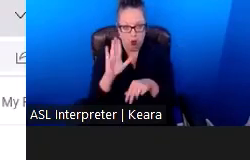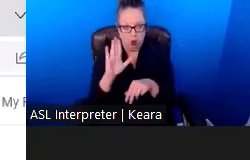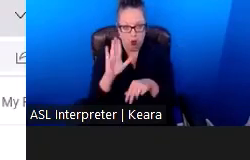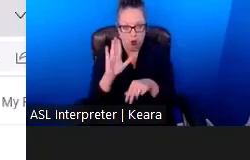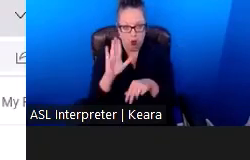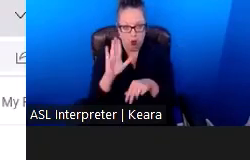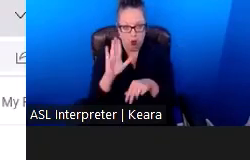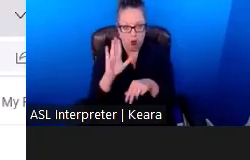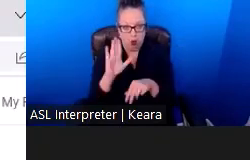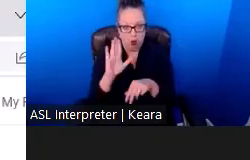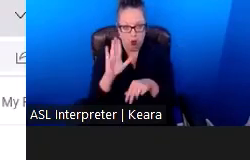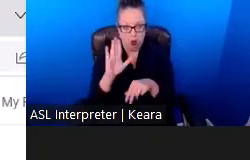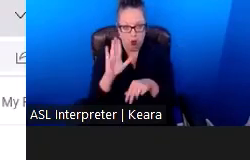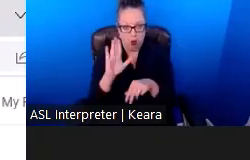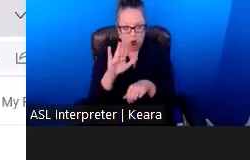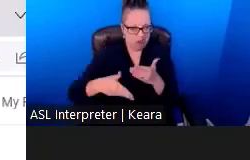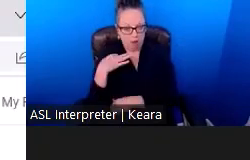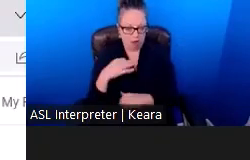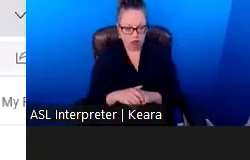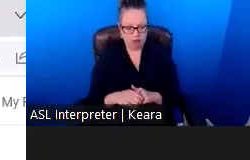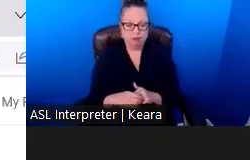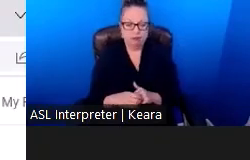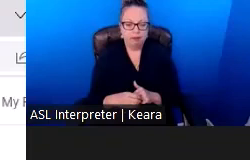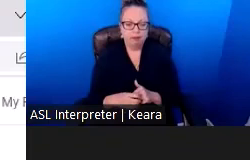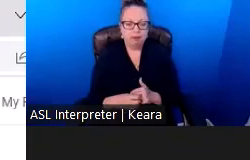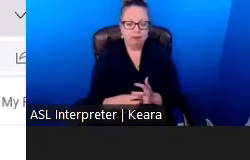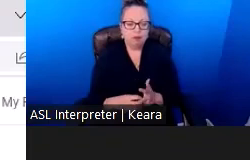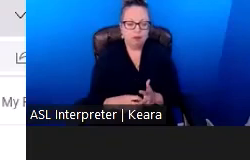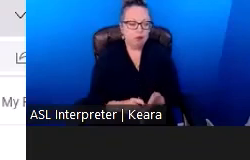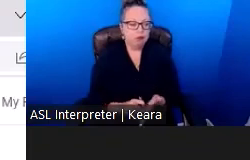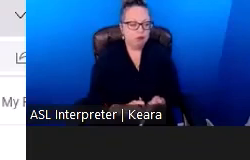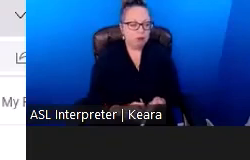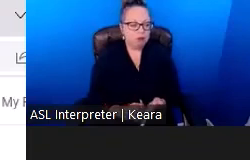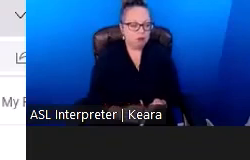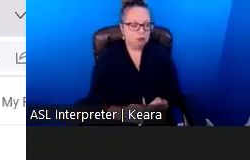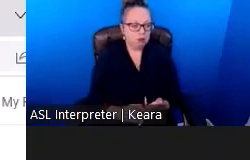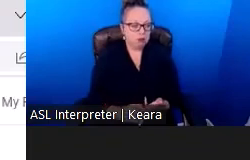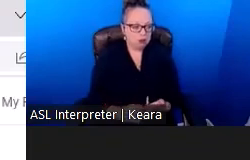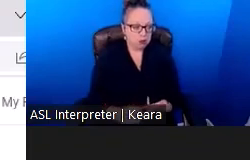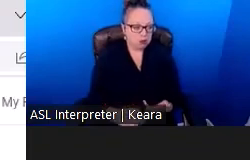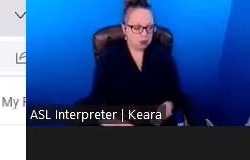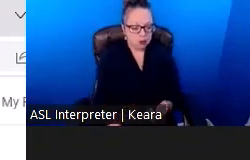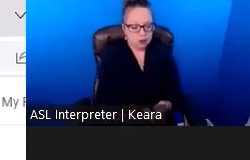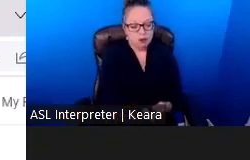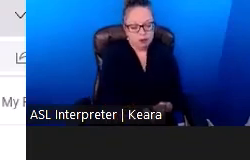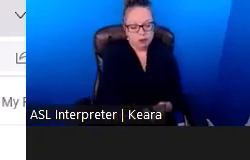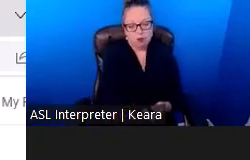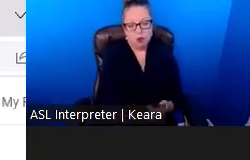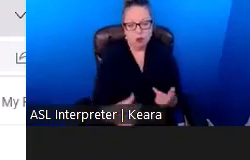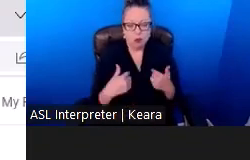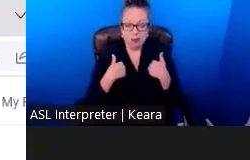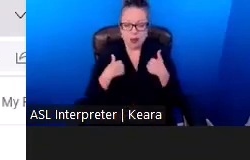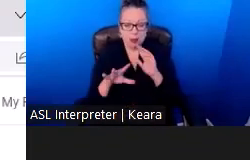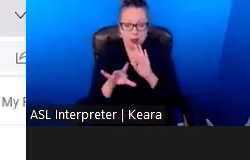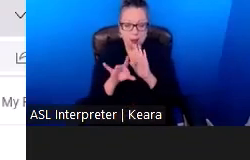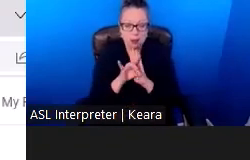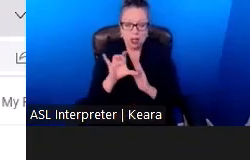So I am going to demonstrate by selecting Crafts as my discipline on the Applicant Information